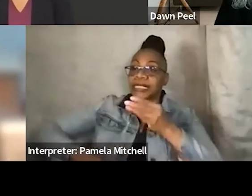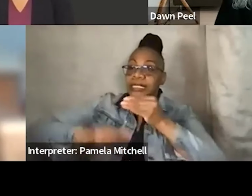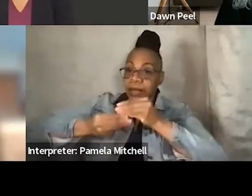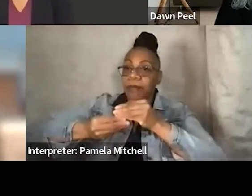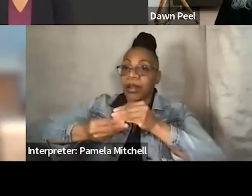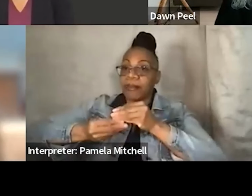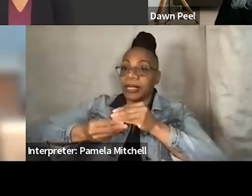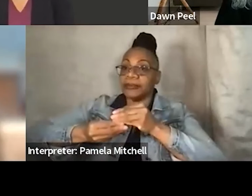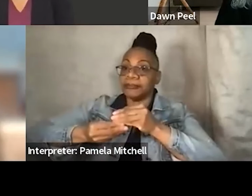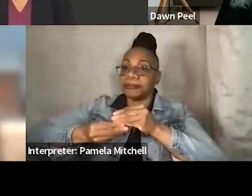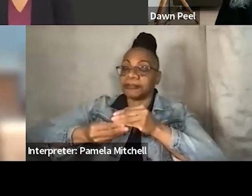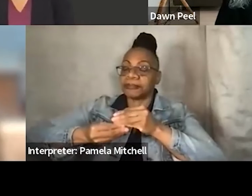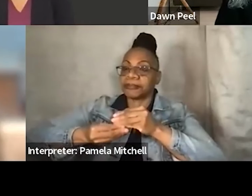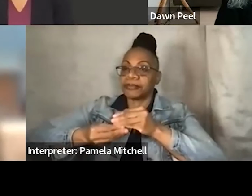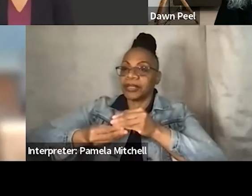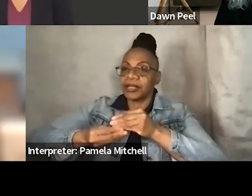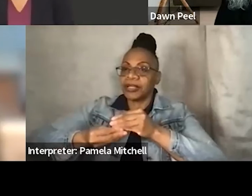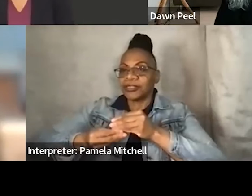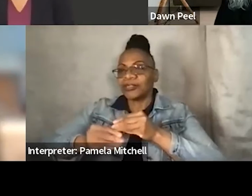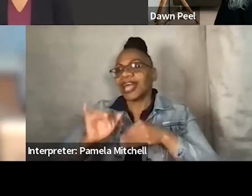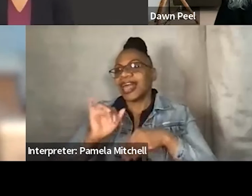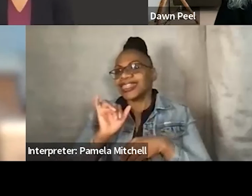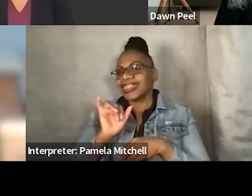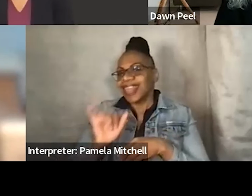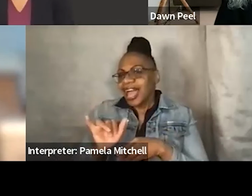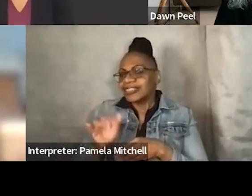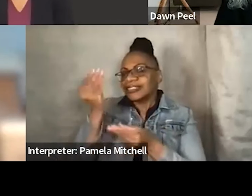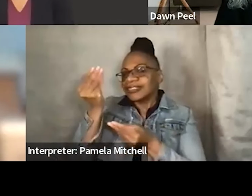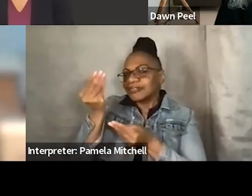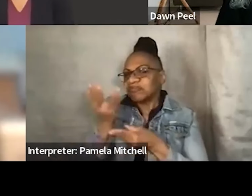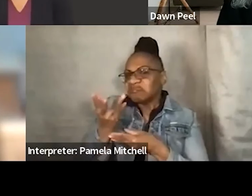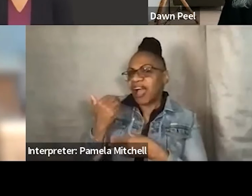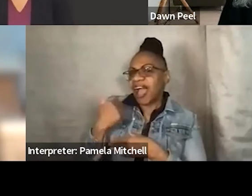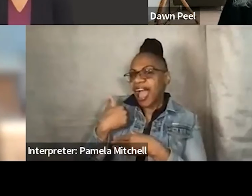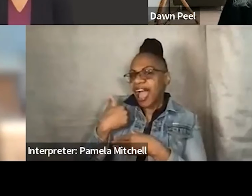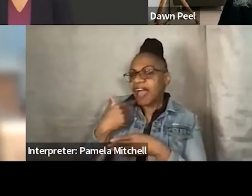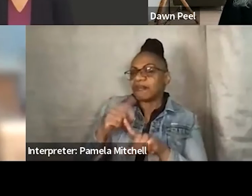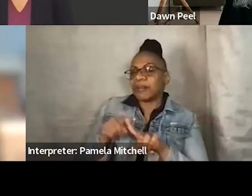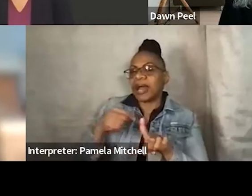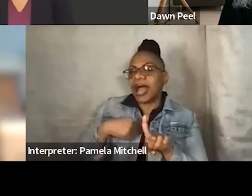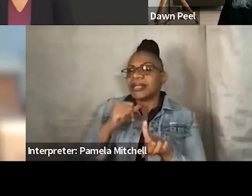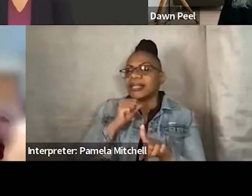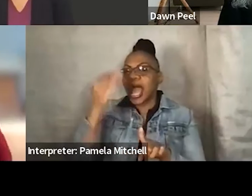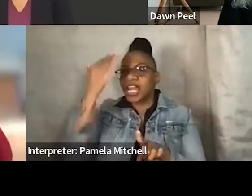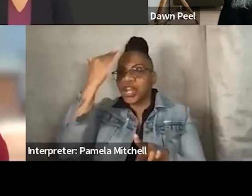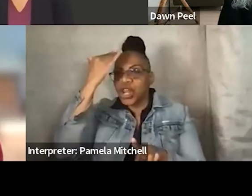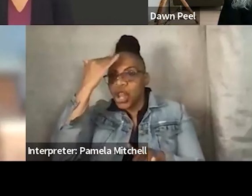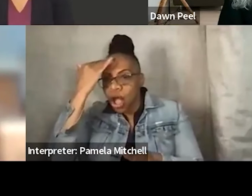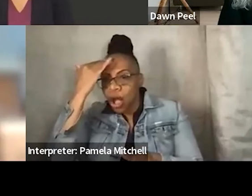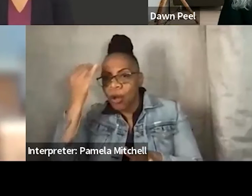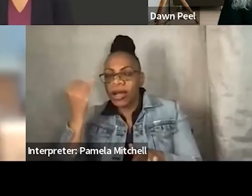So, that's kind of the input I have. Laurie, Julie, I don't know if you have other thoughts from Kansas City?